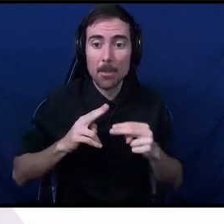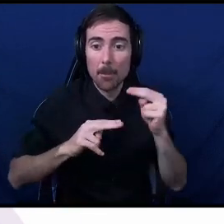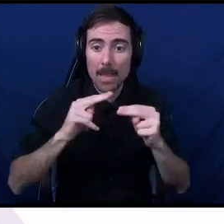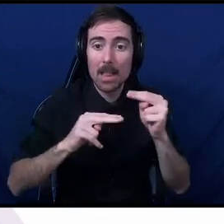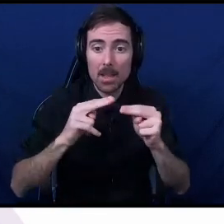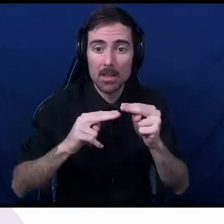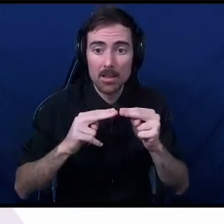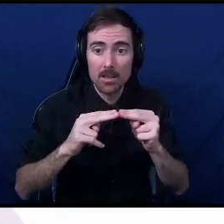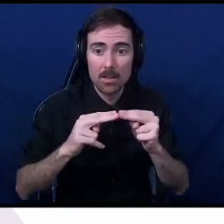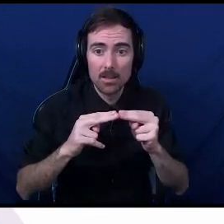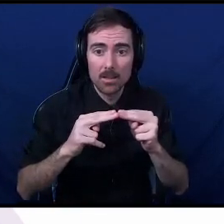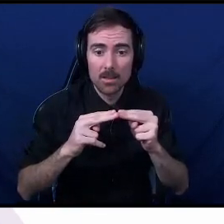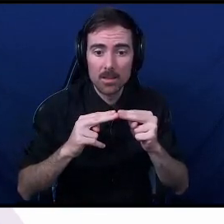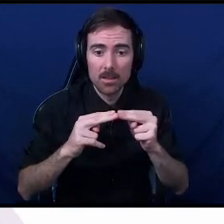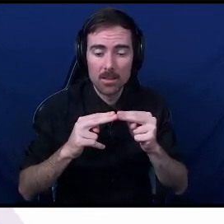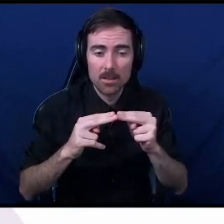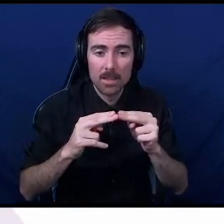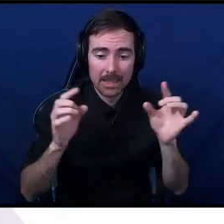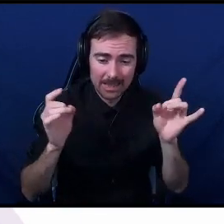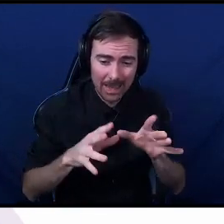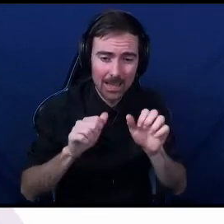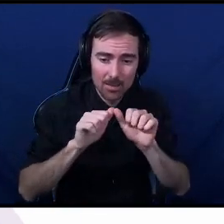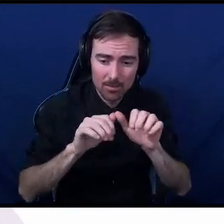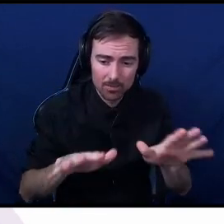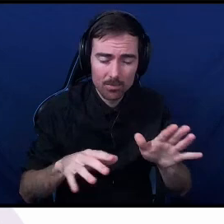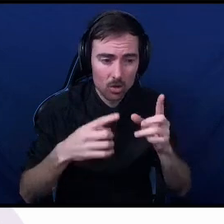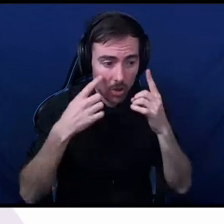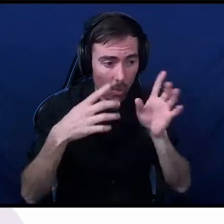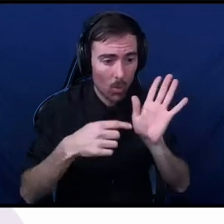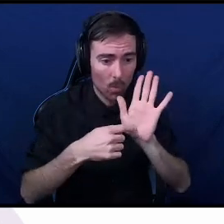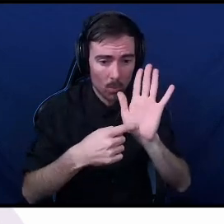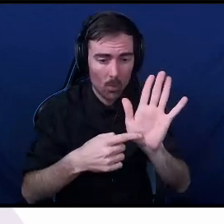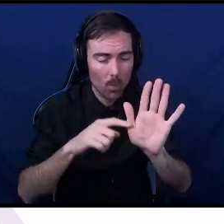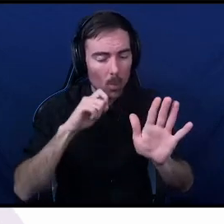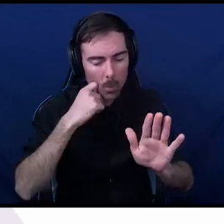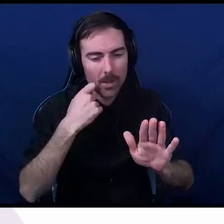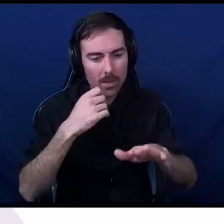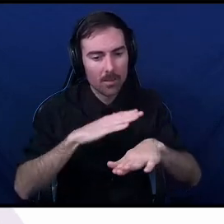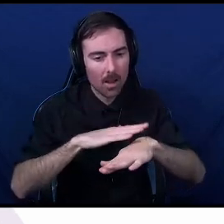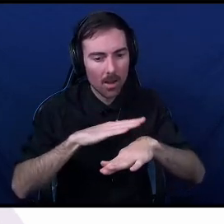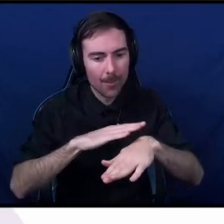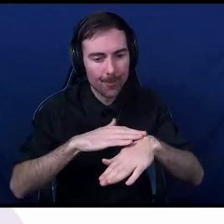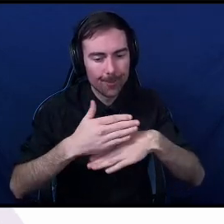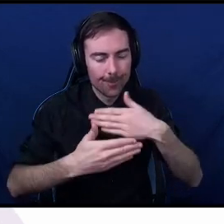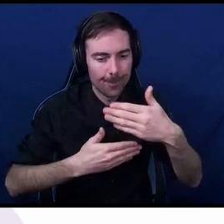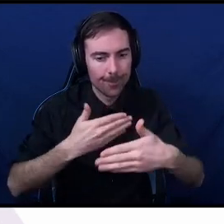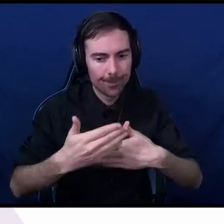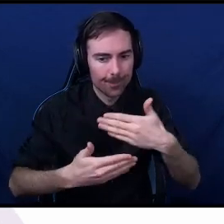them, and put them front and centre. It'll take a little bit of time. But it's, I suppose it's just that we need to have